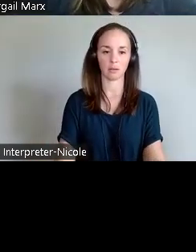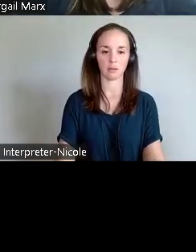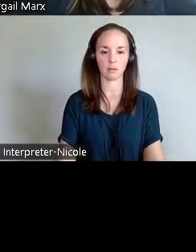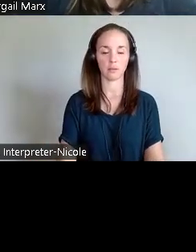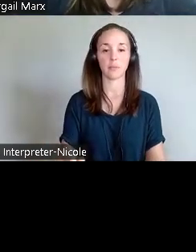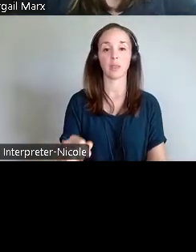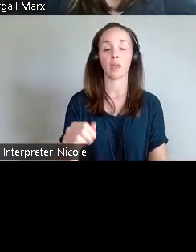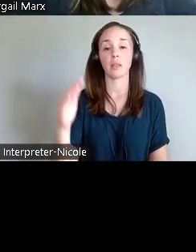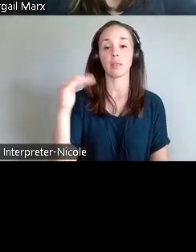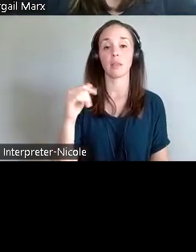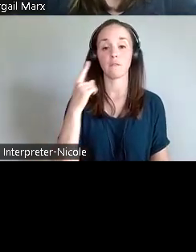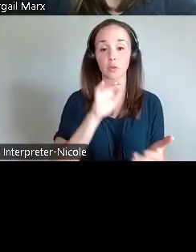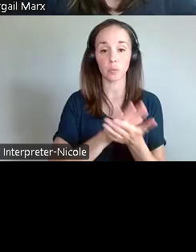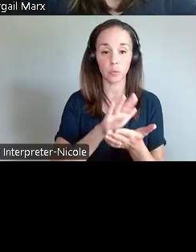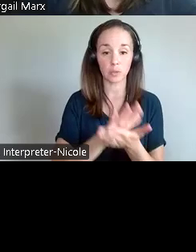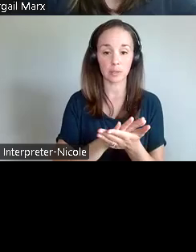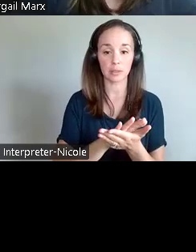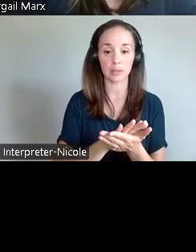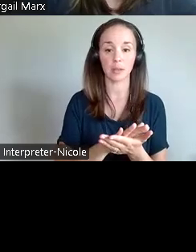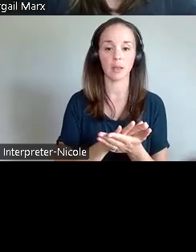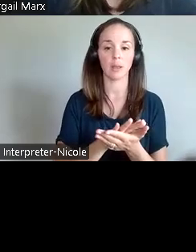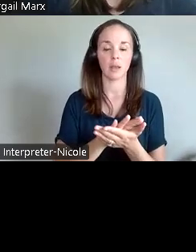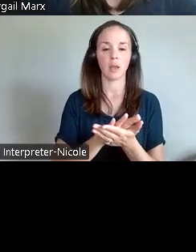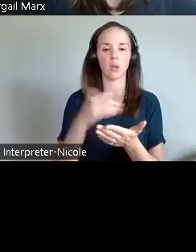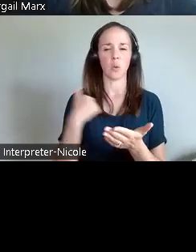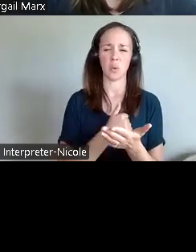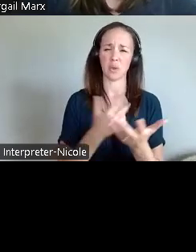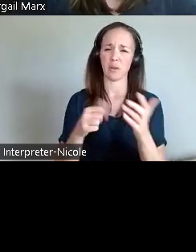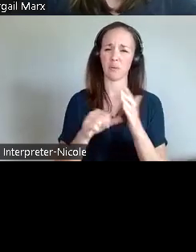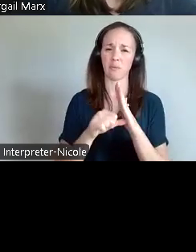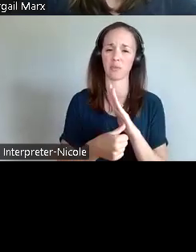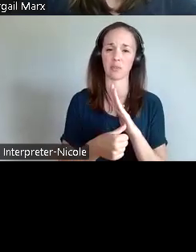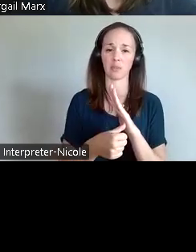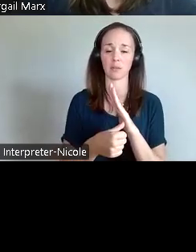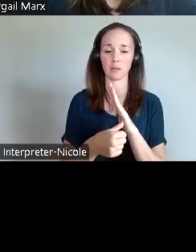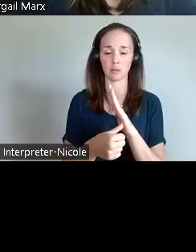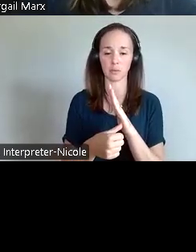the funding for -- or through schools, we want to really emphasize that if a speech